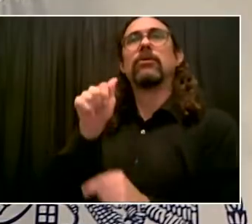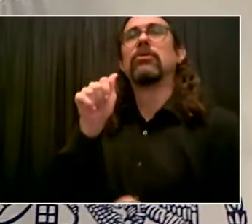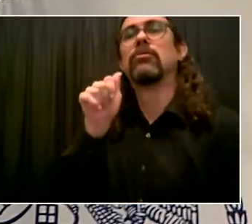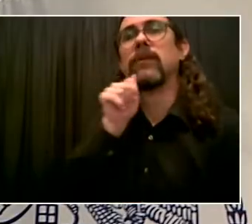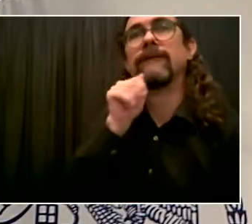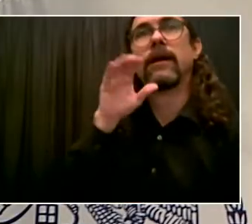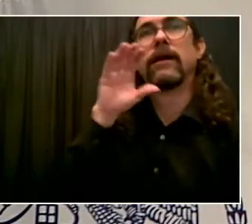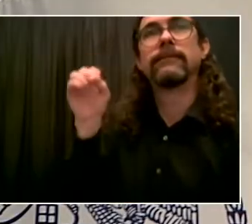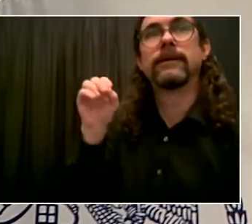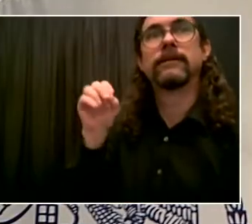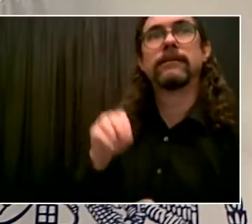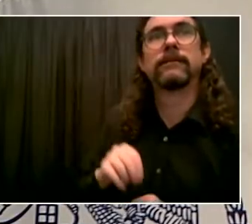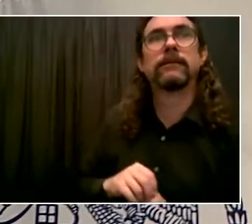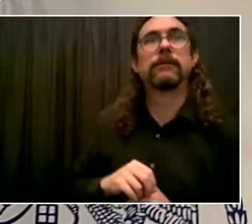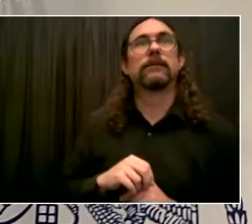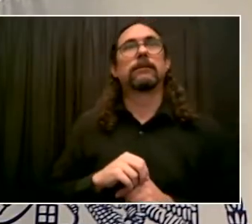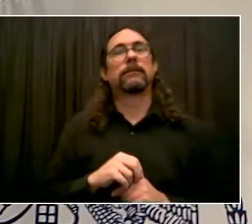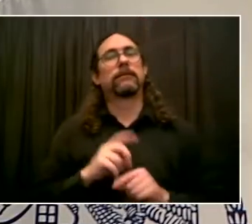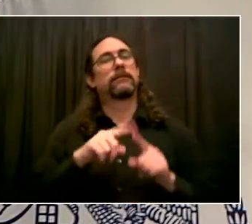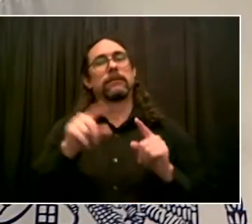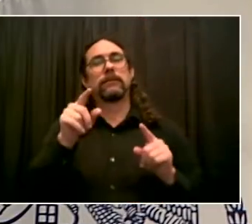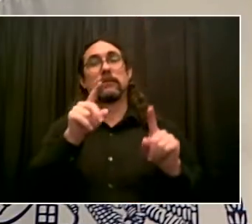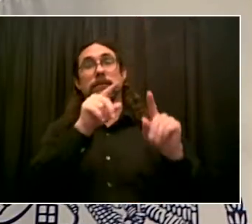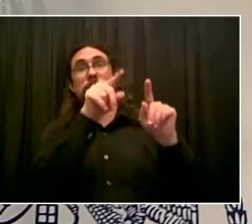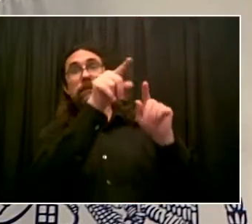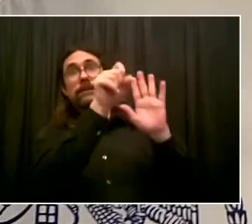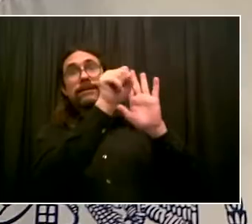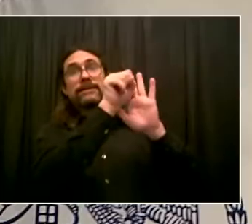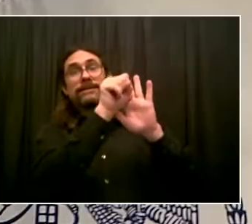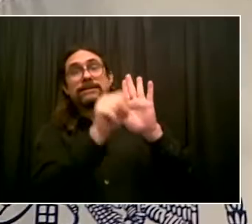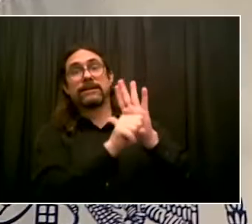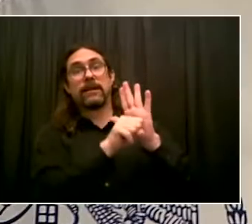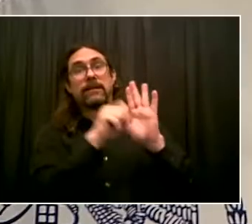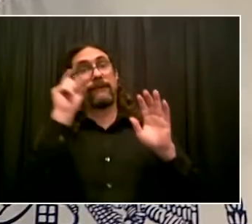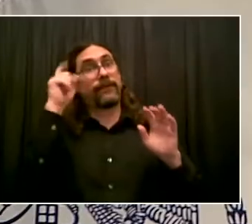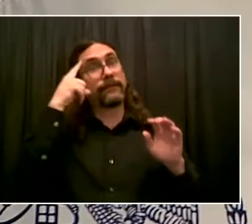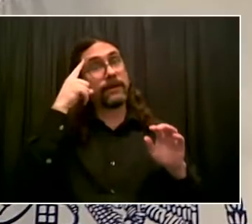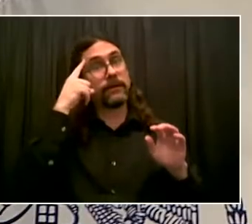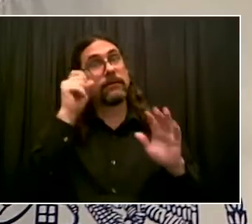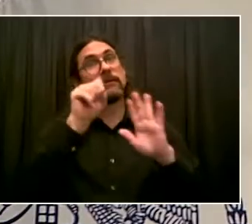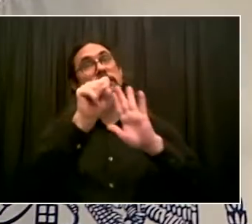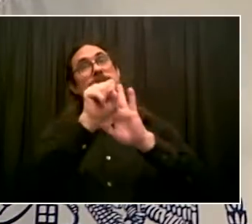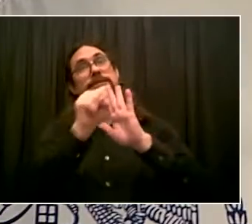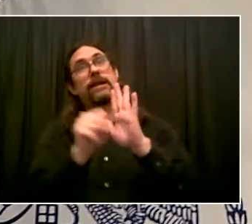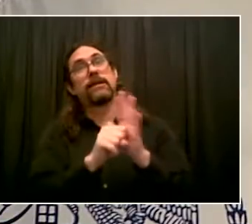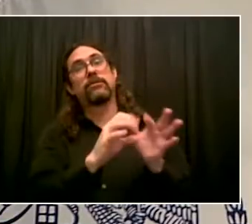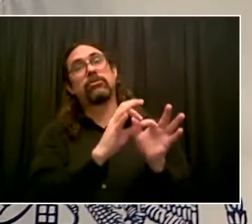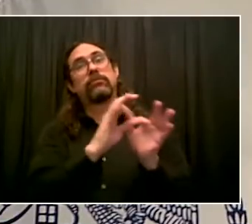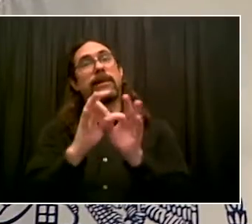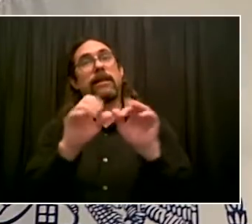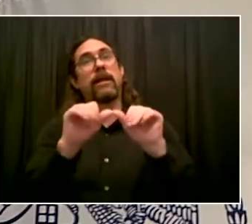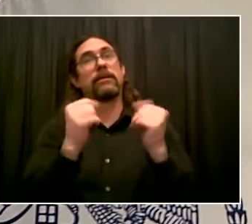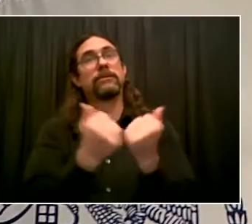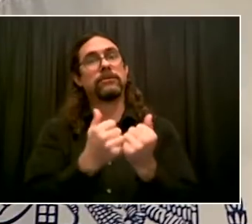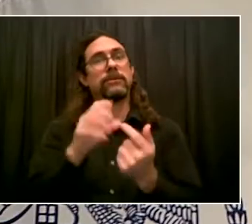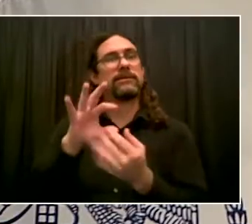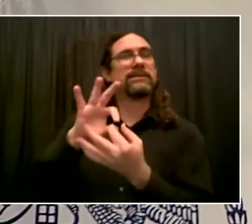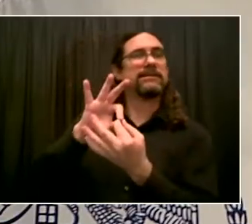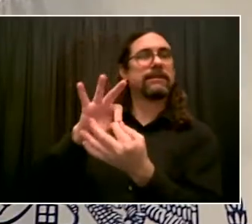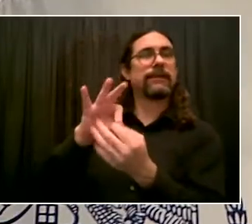DECEMBER 15. IT DOES NOT APPLY, OBVIOUSLY, TO THE STATE GOVERNMENT OR STATE RATELED ENTITIES LIKE